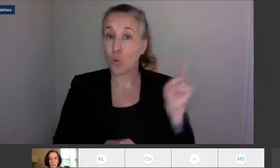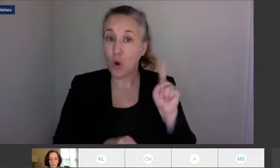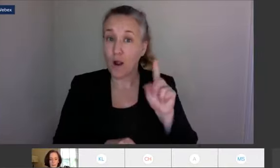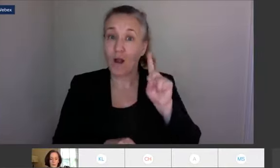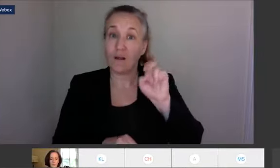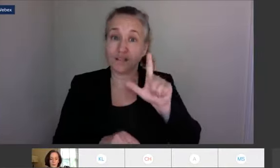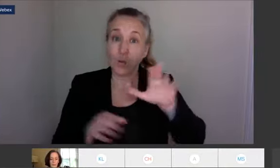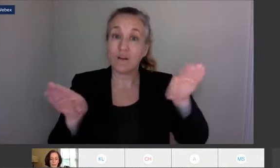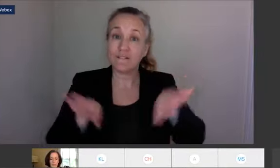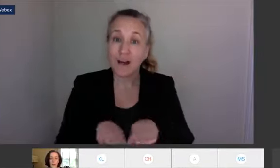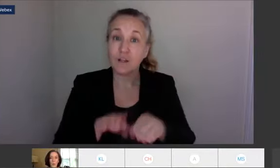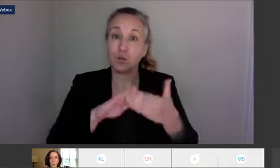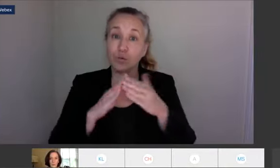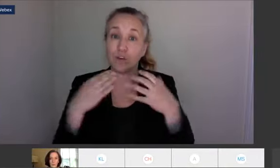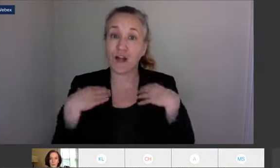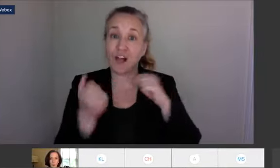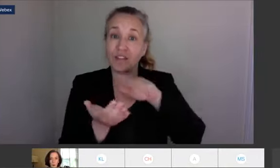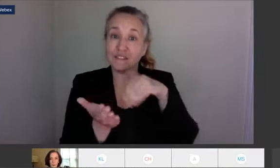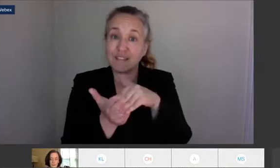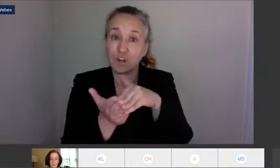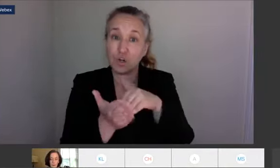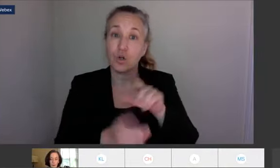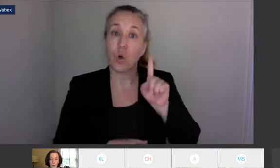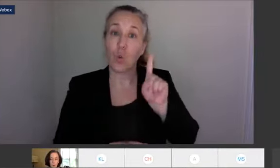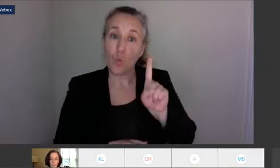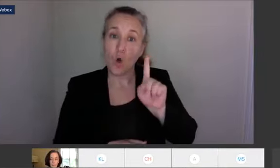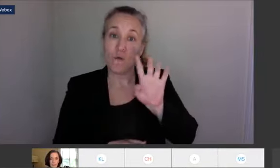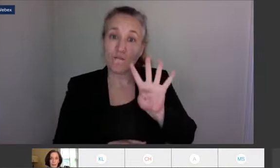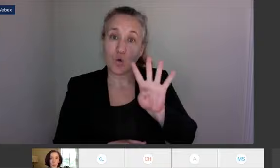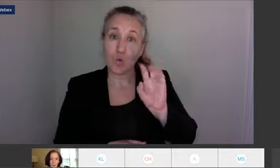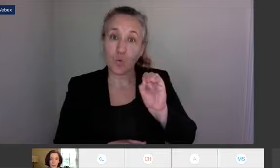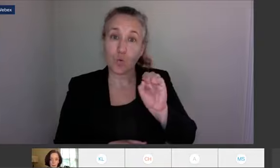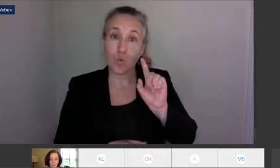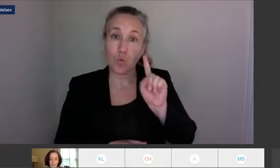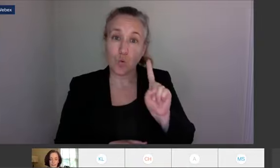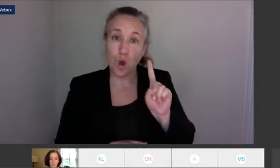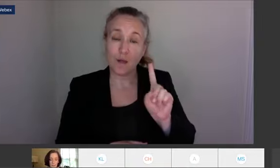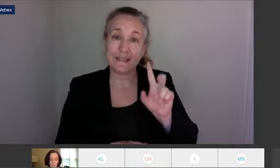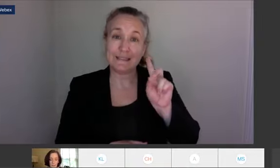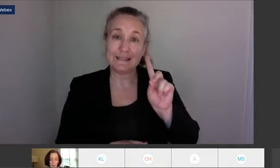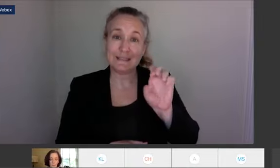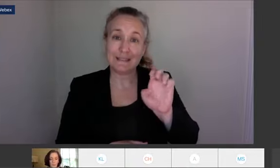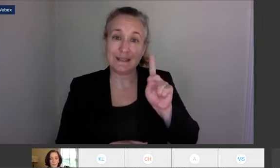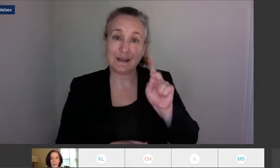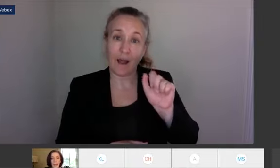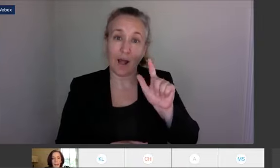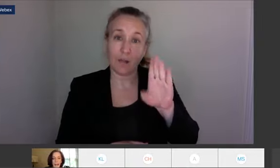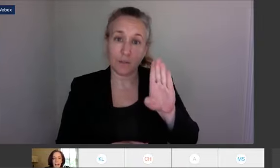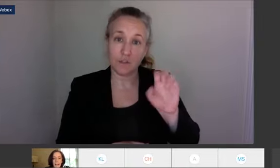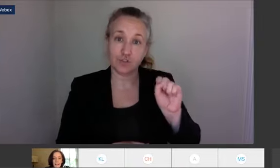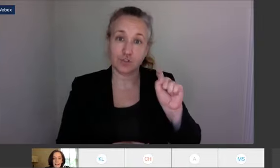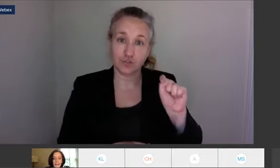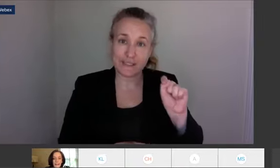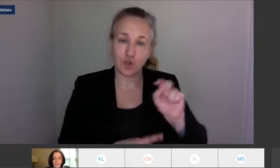Health Center at 1401 DeKalb Street in Norristown and testing is